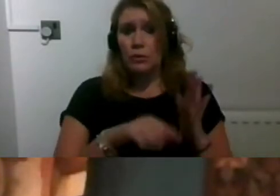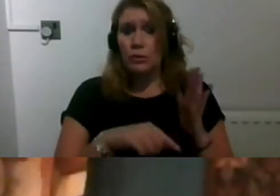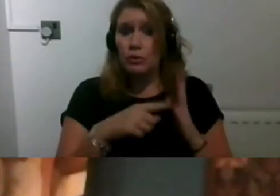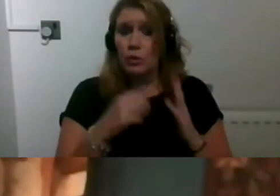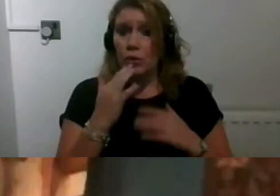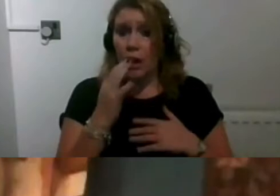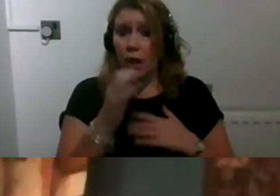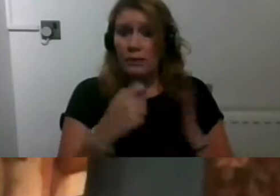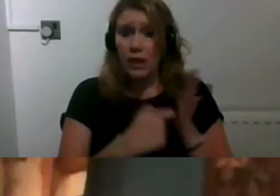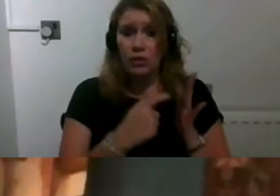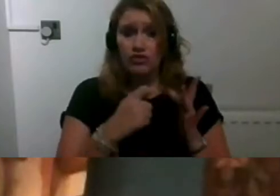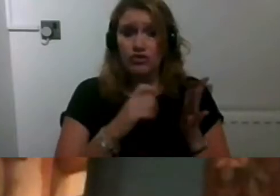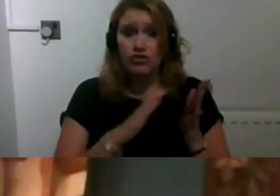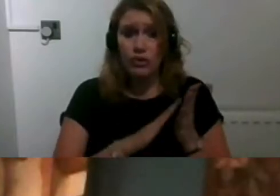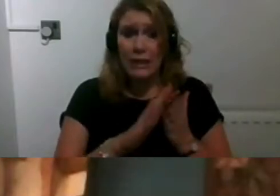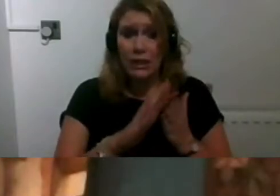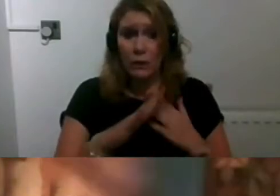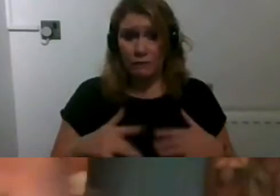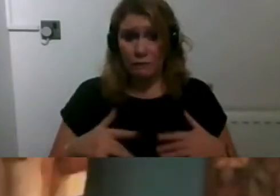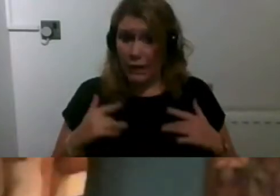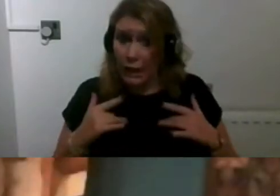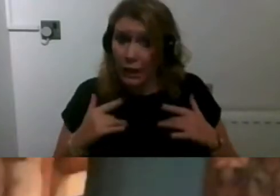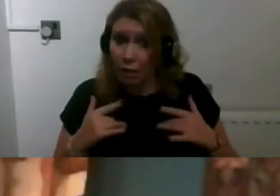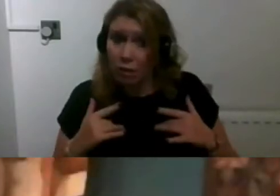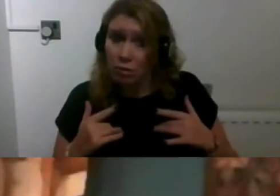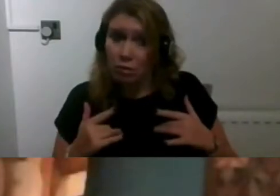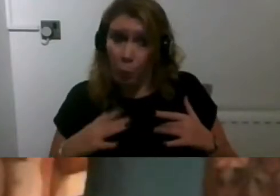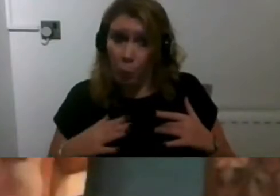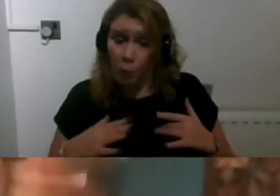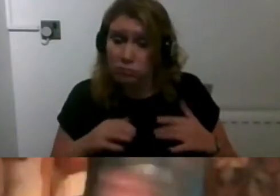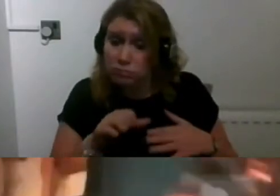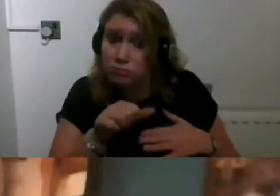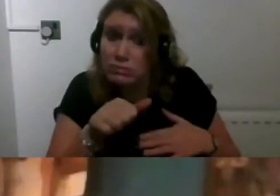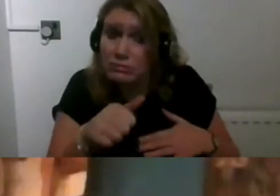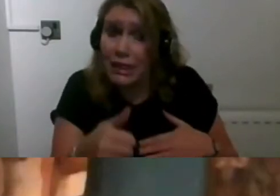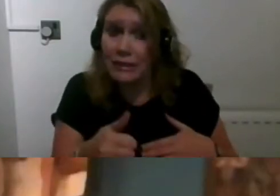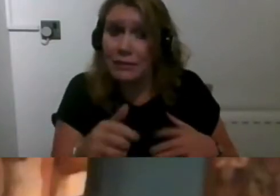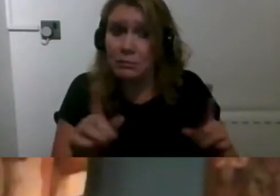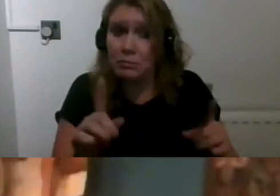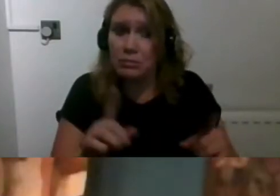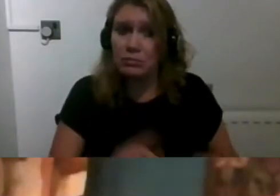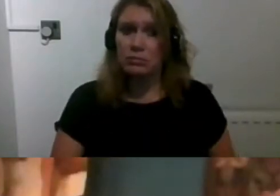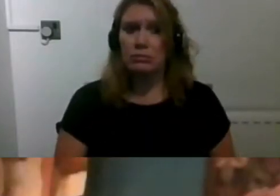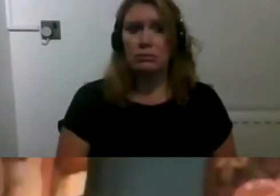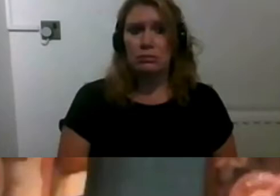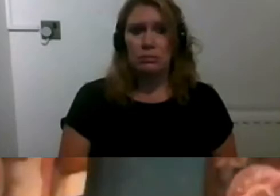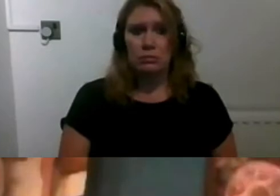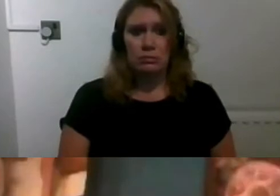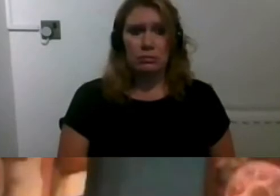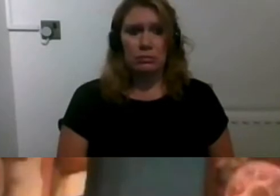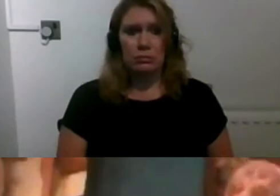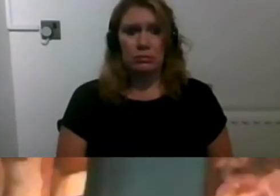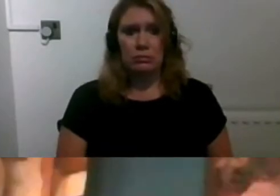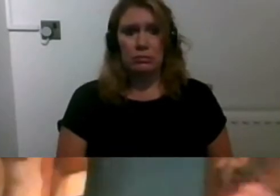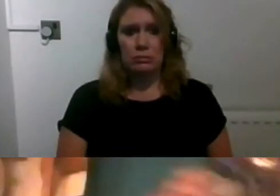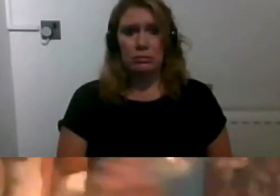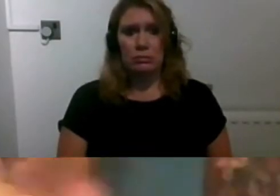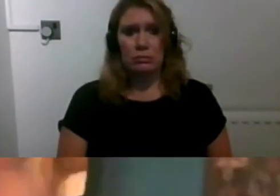your toes in the water next? There's a nod there which is wonderful.